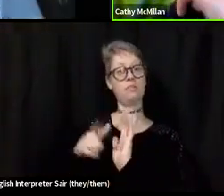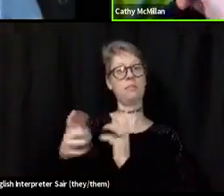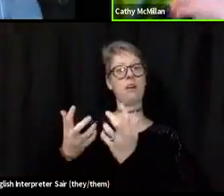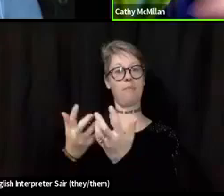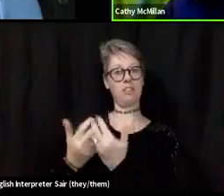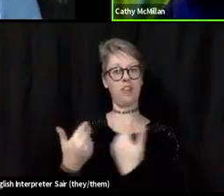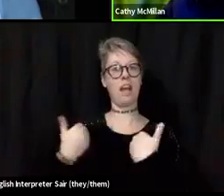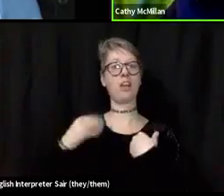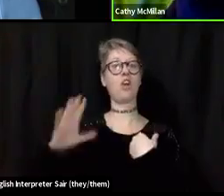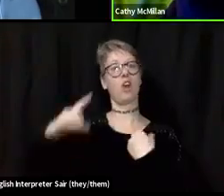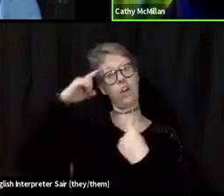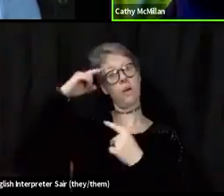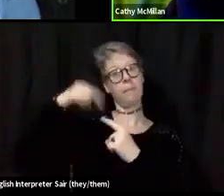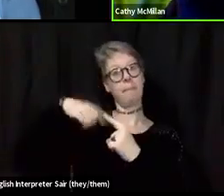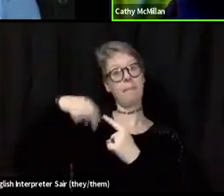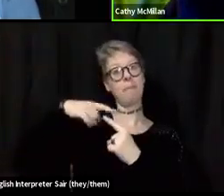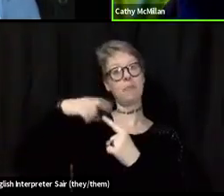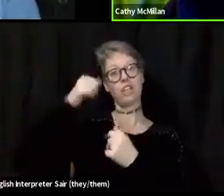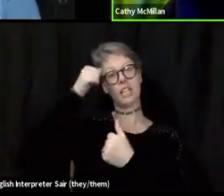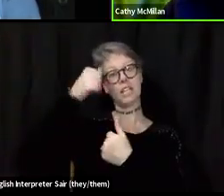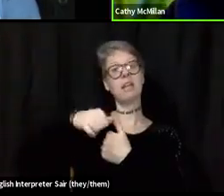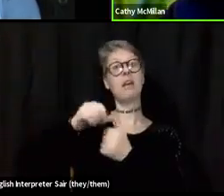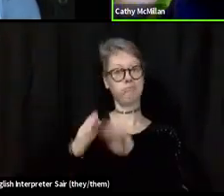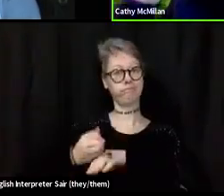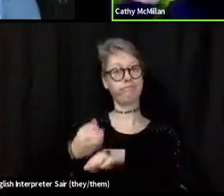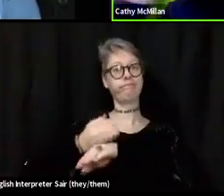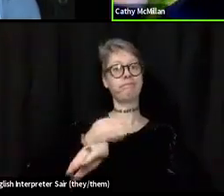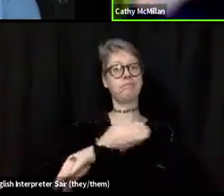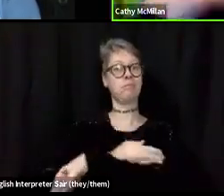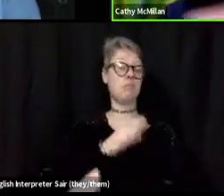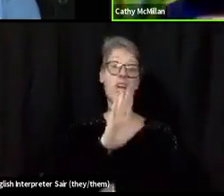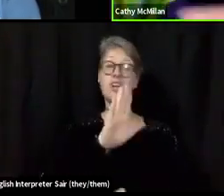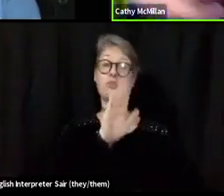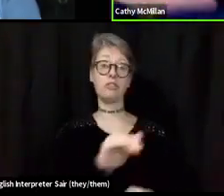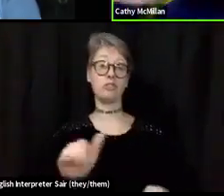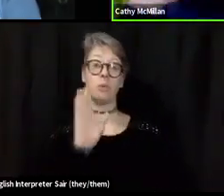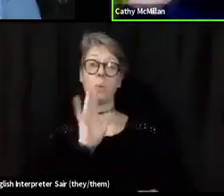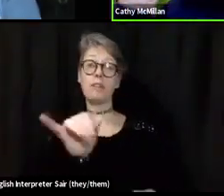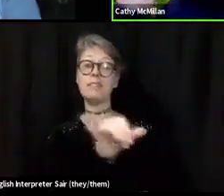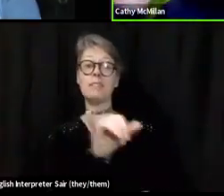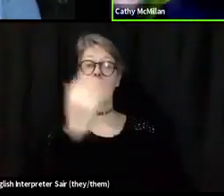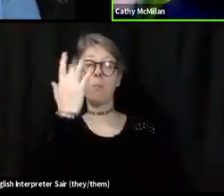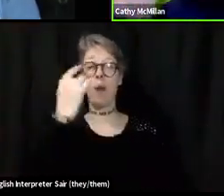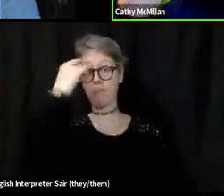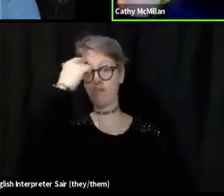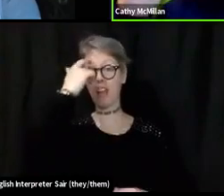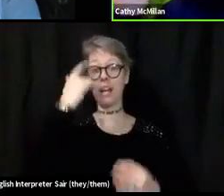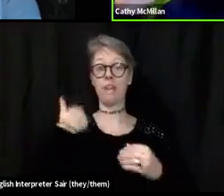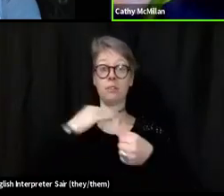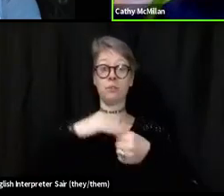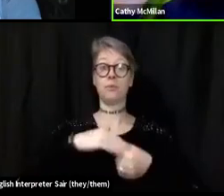memory started coming. ng up and they, your ng up and they. Your kids will as well the more help you give them. Because because it just it easy because it just it eases the